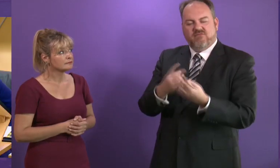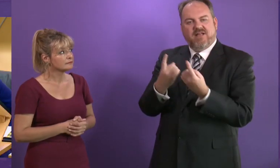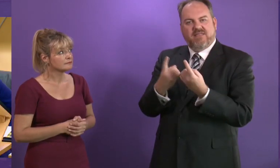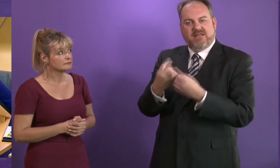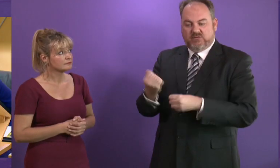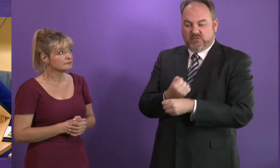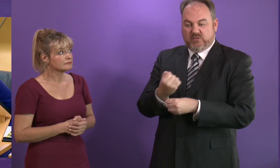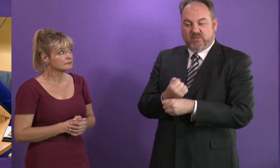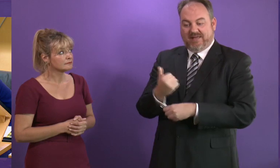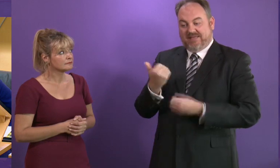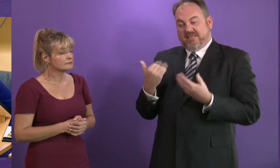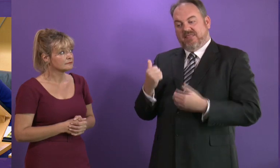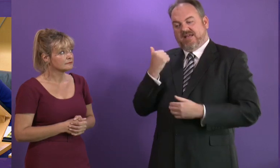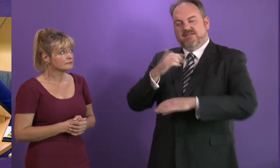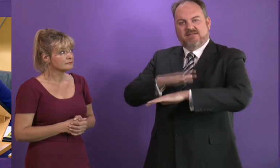“not be desirable”.